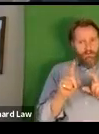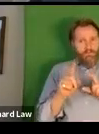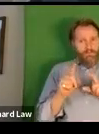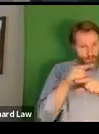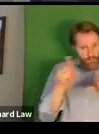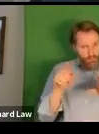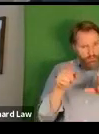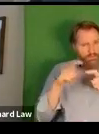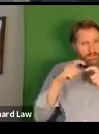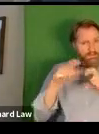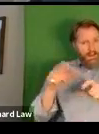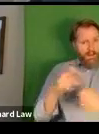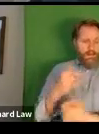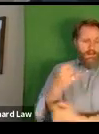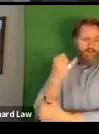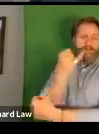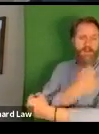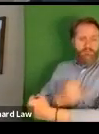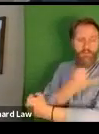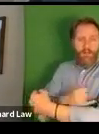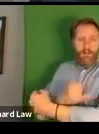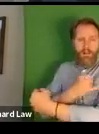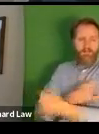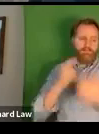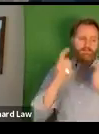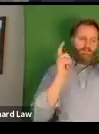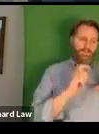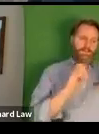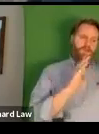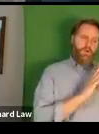need to isolate and more instructions will go out that it is